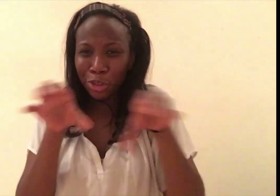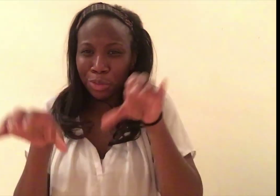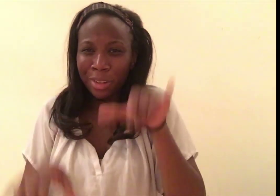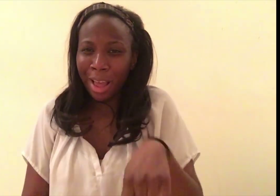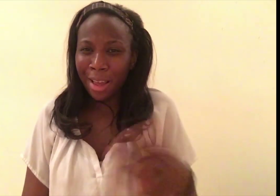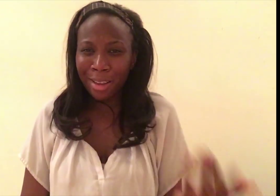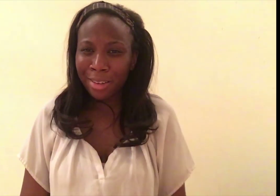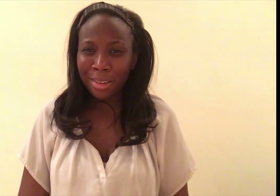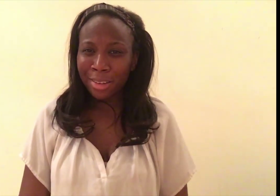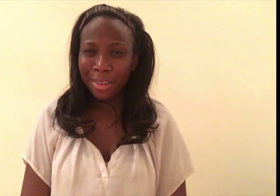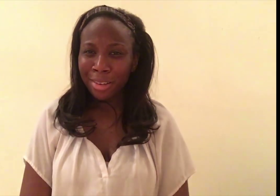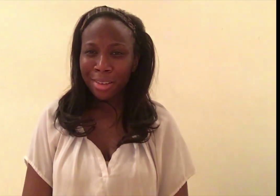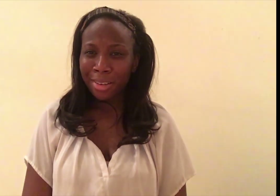You couldn’t even do that.